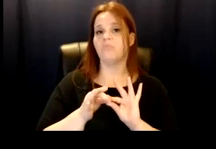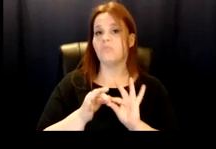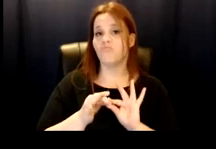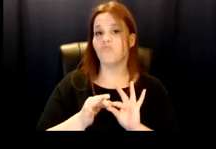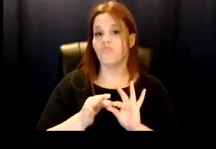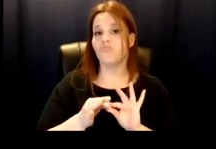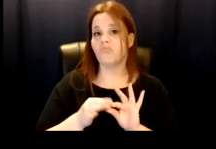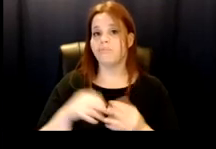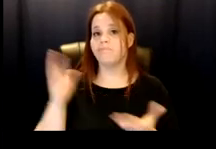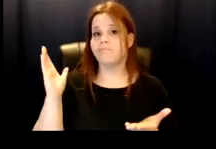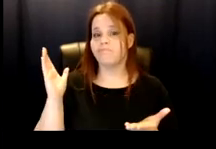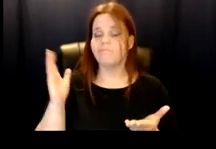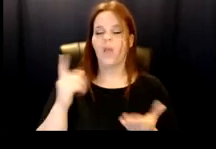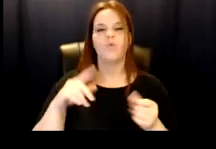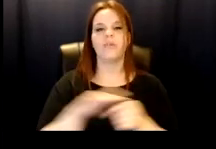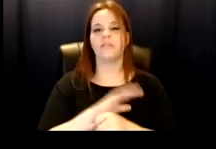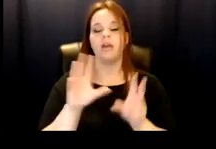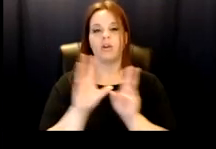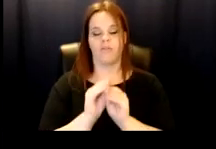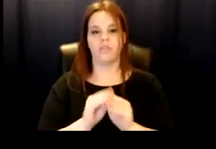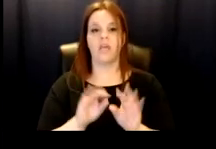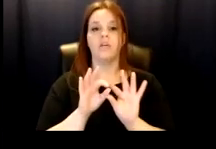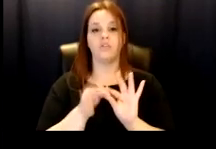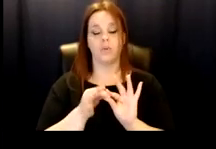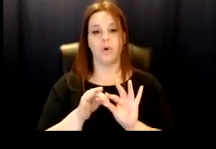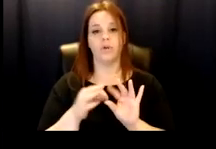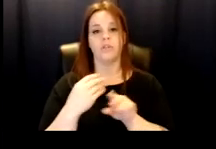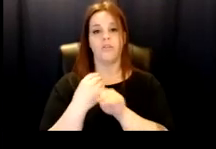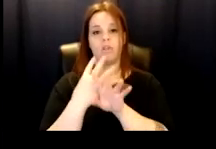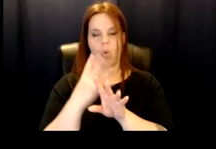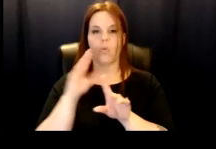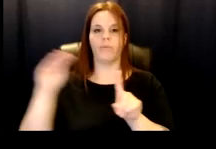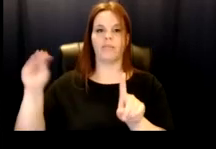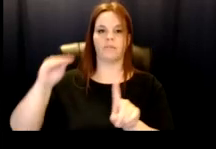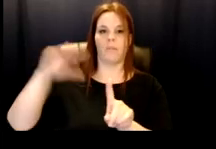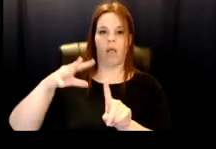with us for the entire conference. The interpreter video is spotlighted, so they always show